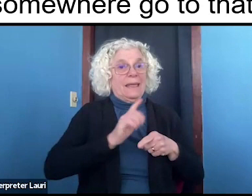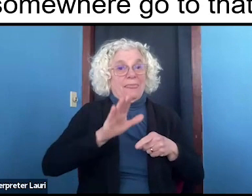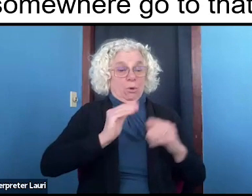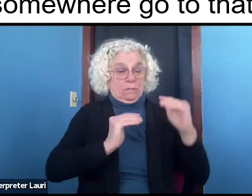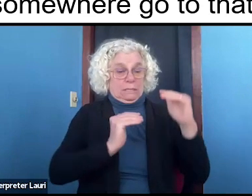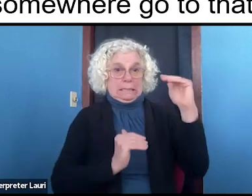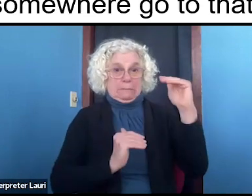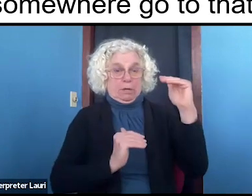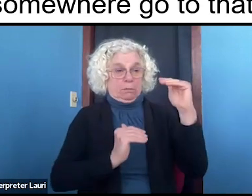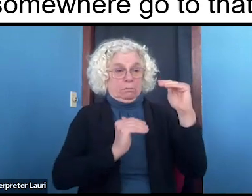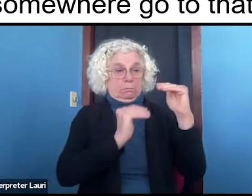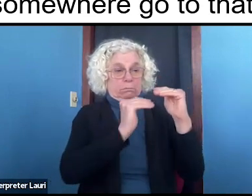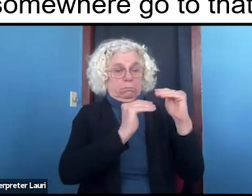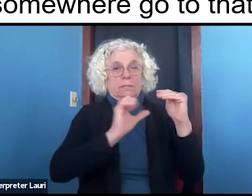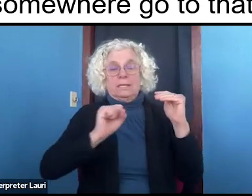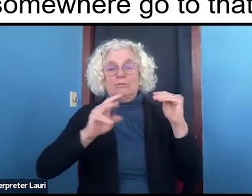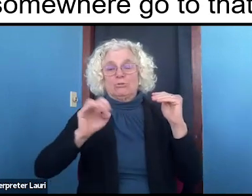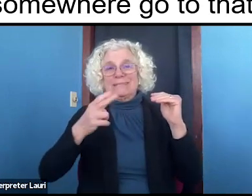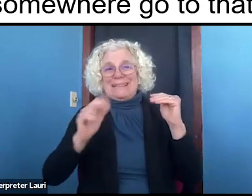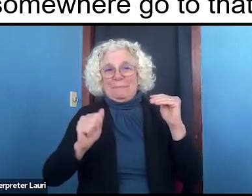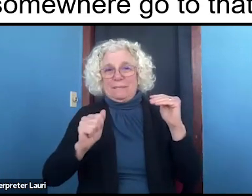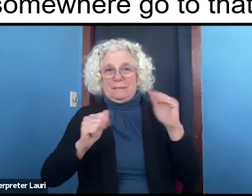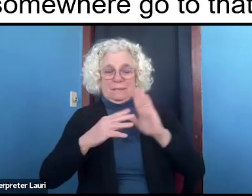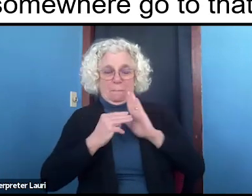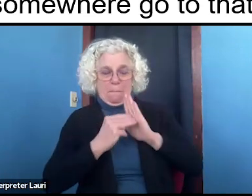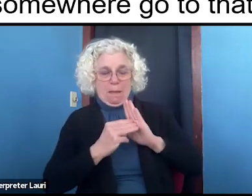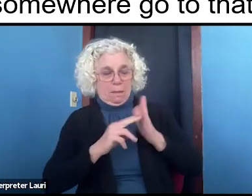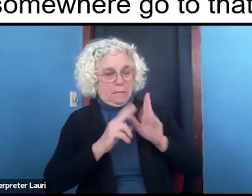So in Sampson's model of crisis response, someone to talk to, someone to respond